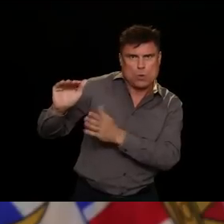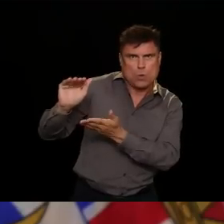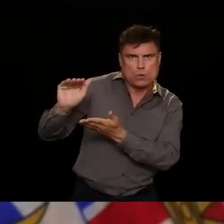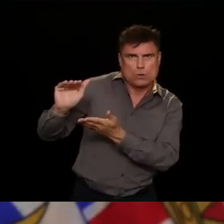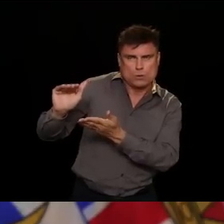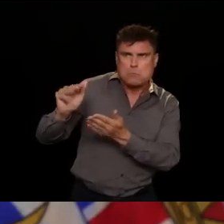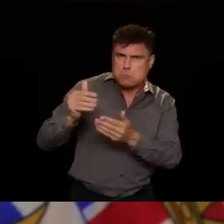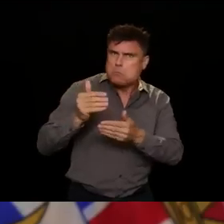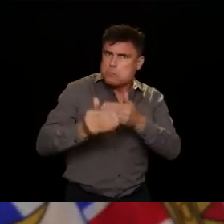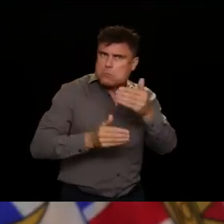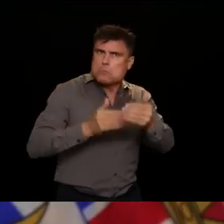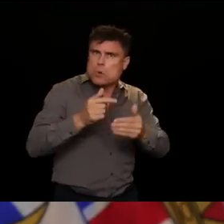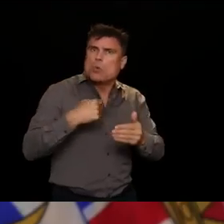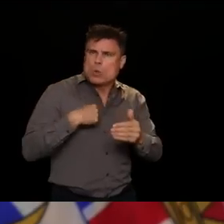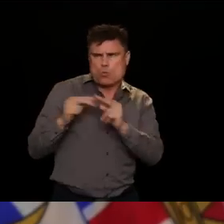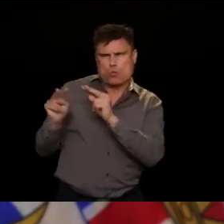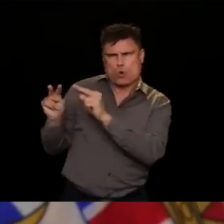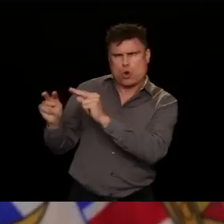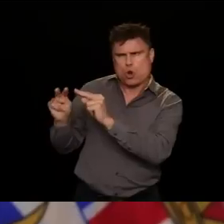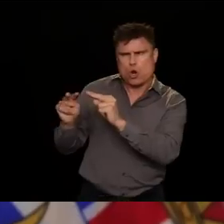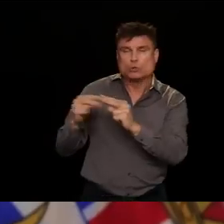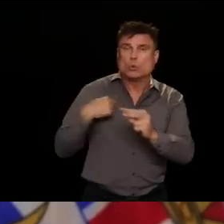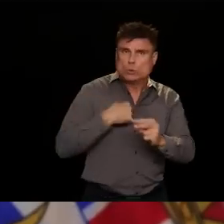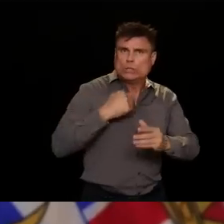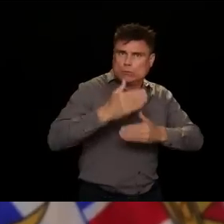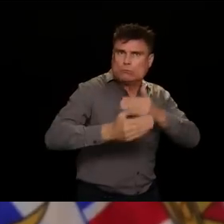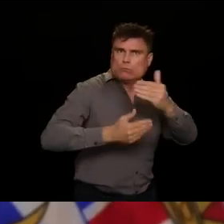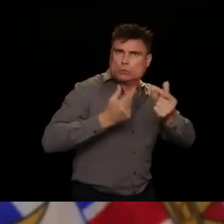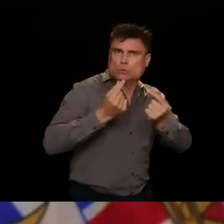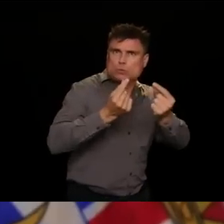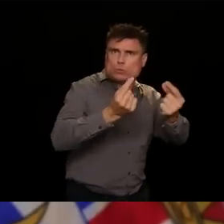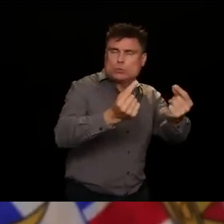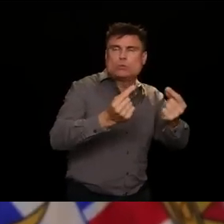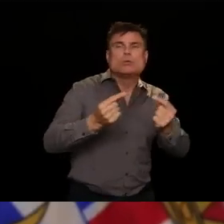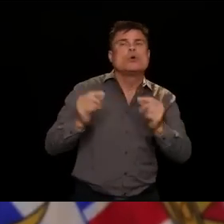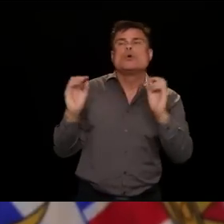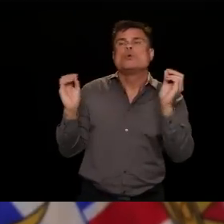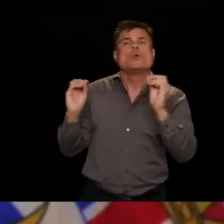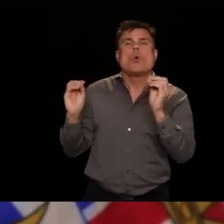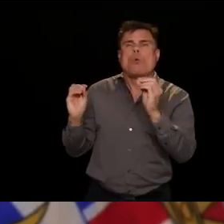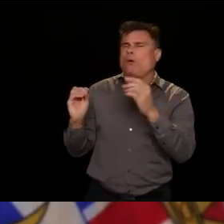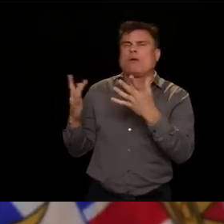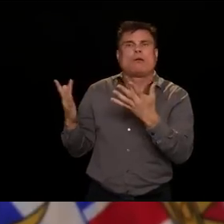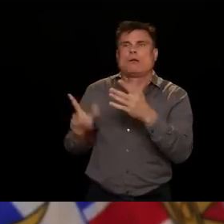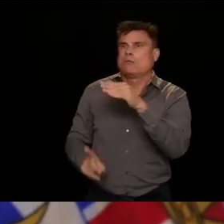linked, it's important to watch those. We are looking at outbreaks.